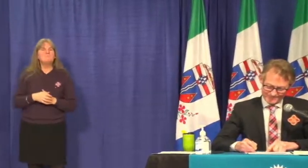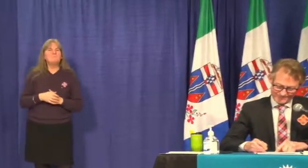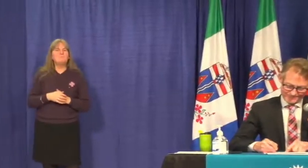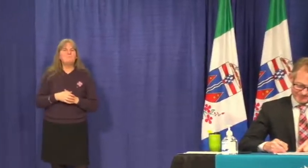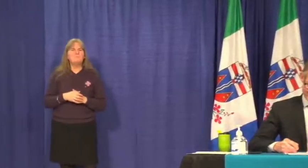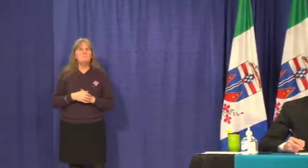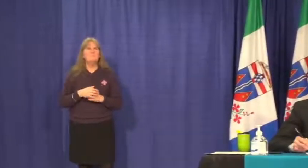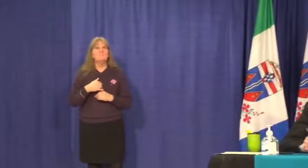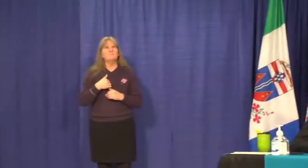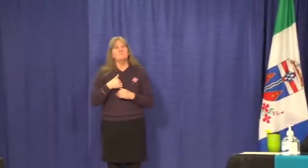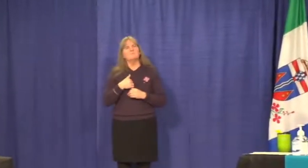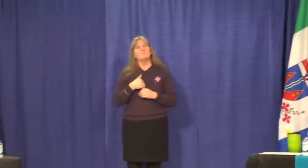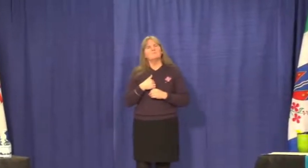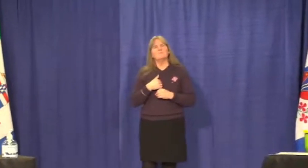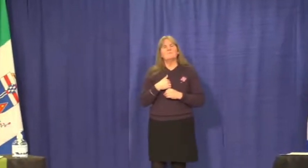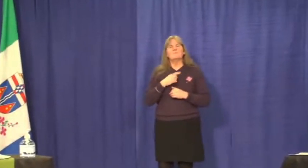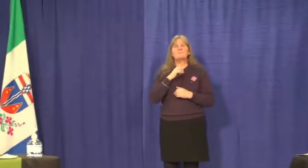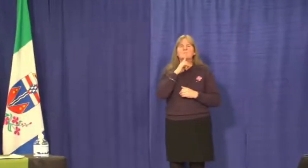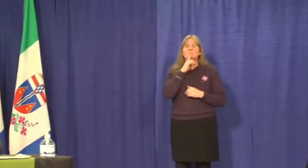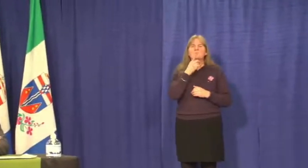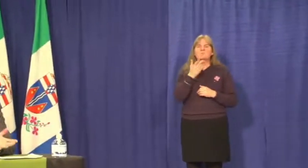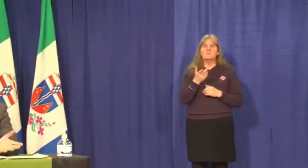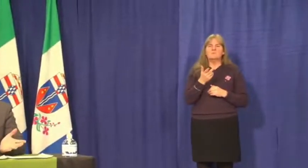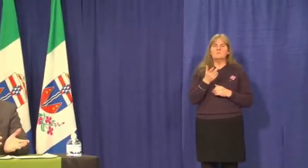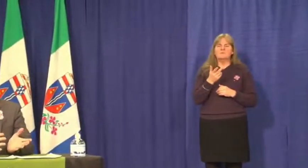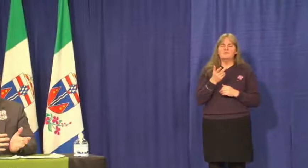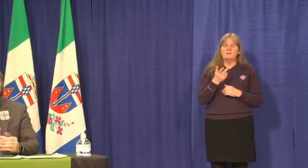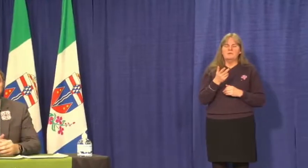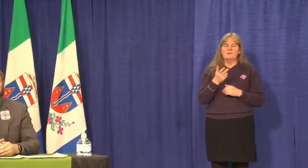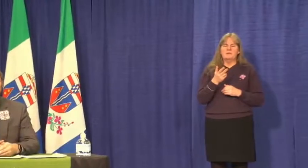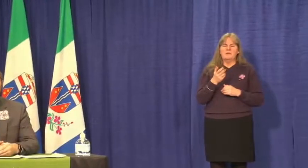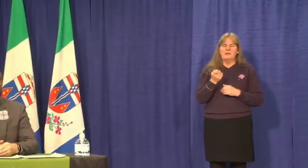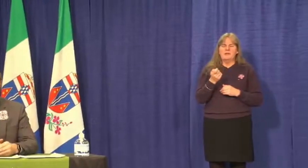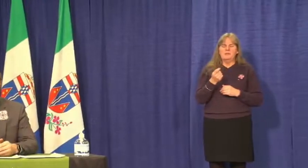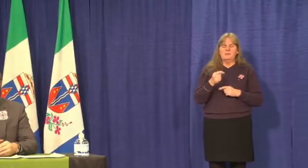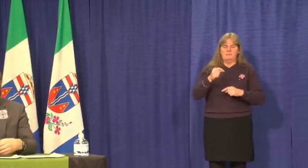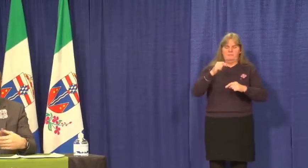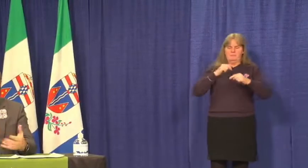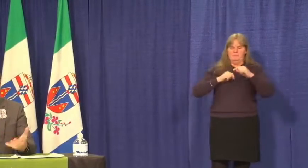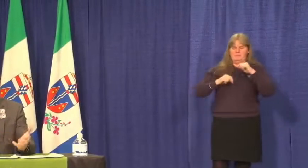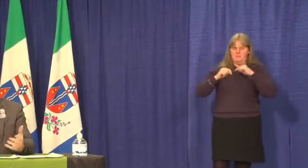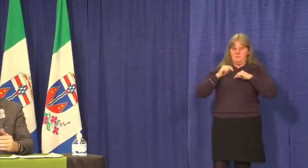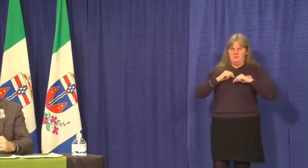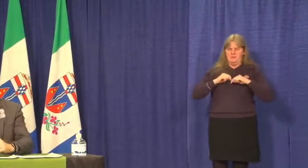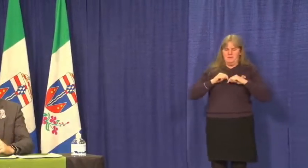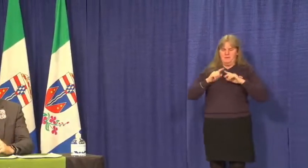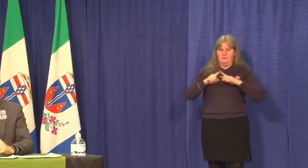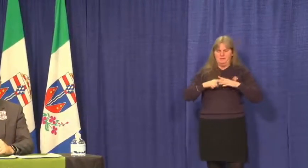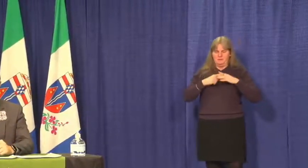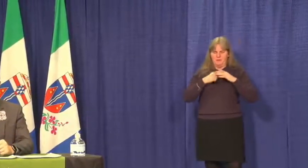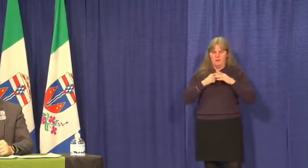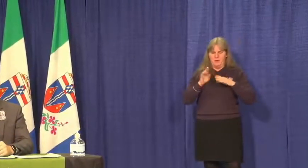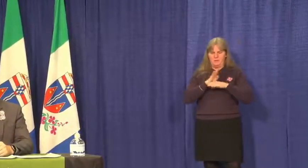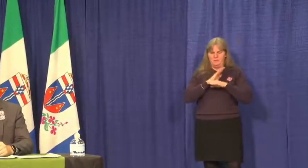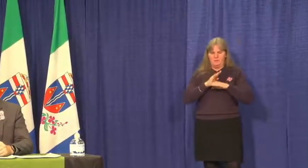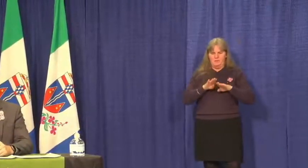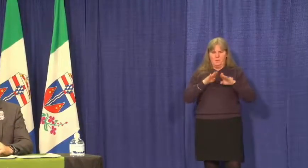I mean, I look at it as a big parallel, going back in time to when we were getting businesses to start rolling out again and